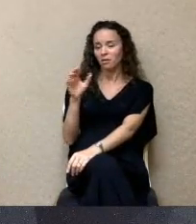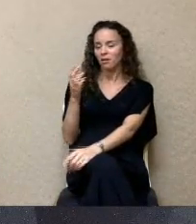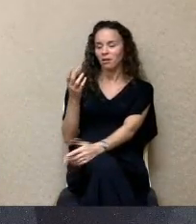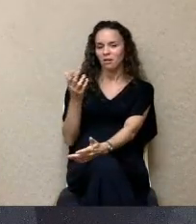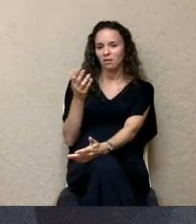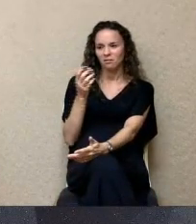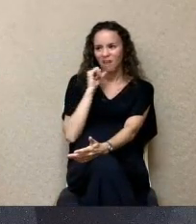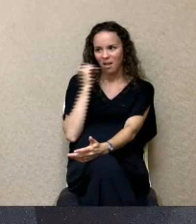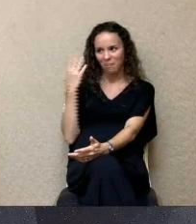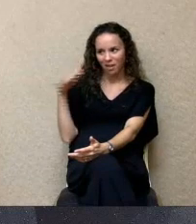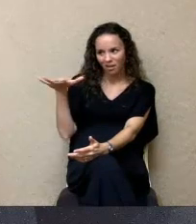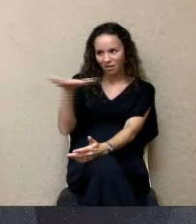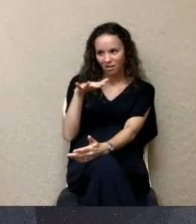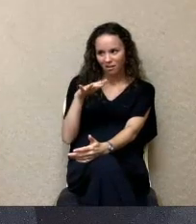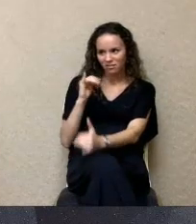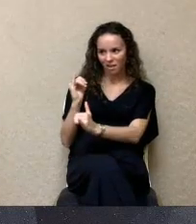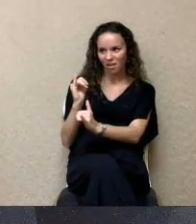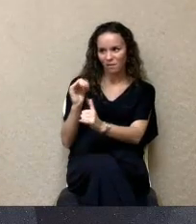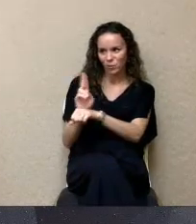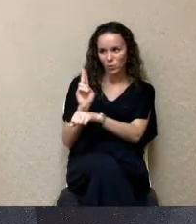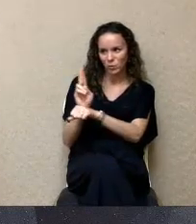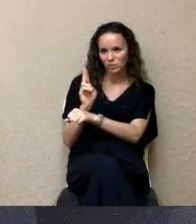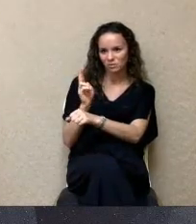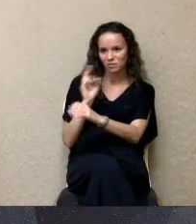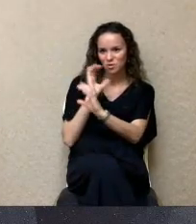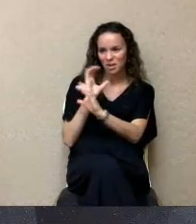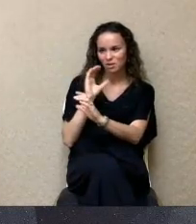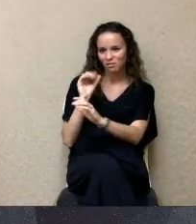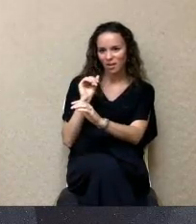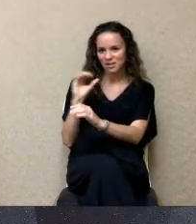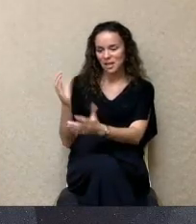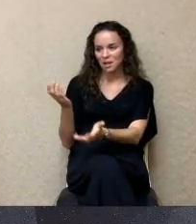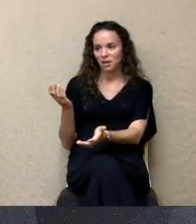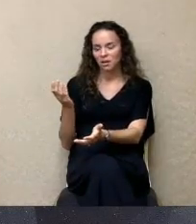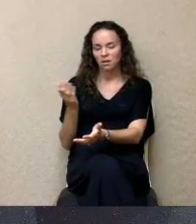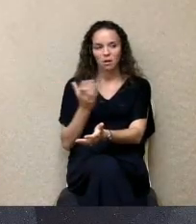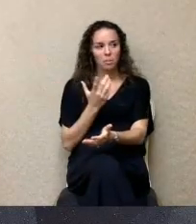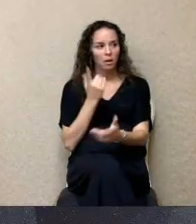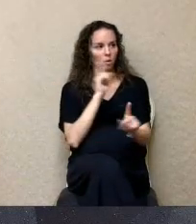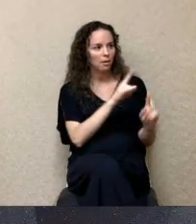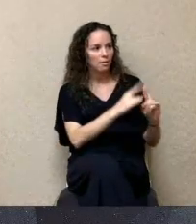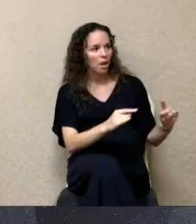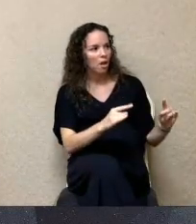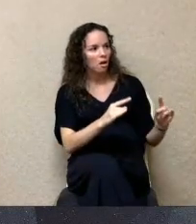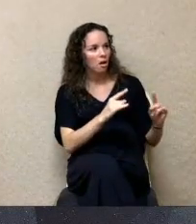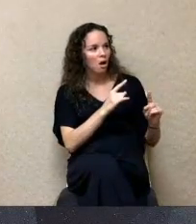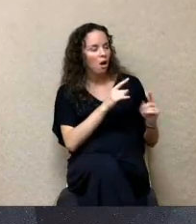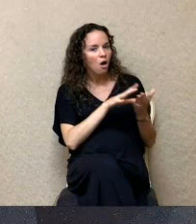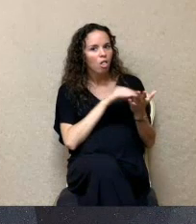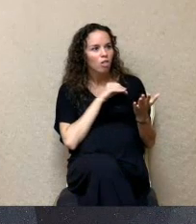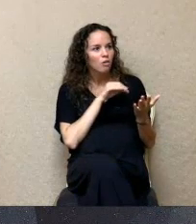She doesn't have a lot of peers that use devices. She got exposed to Mike and other peers that use devices